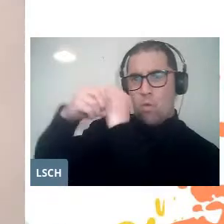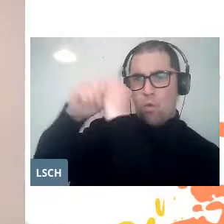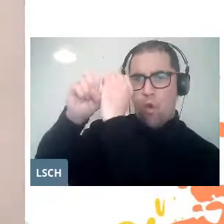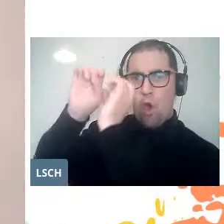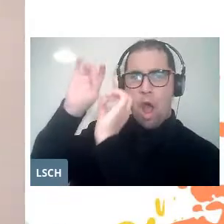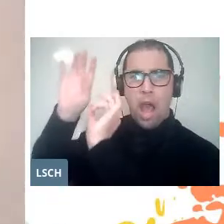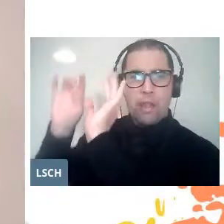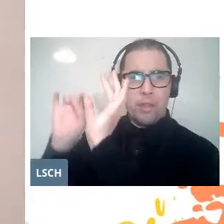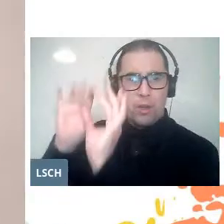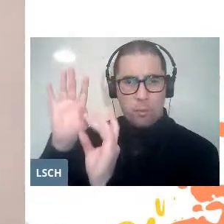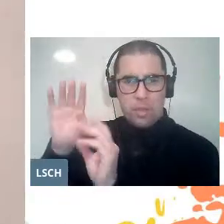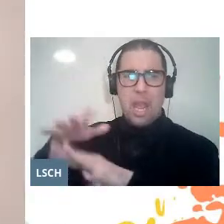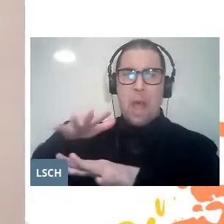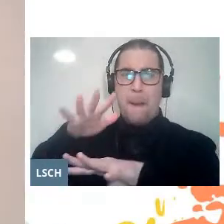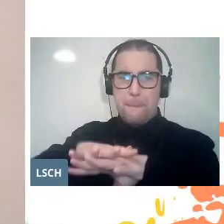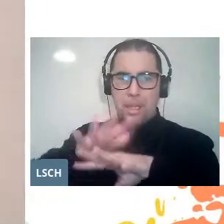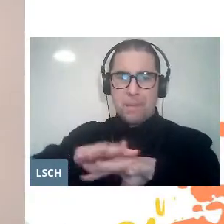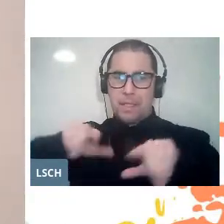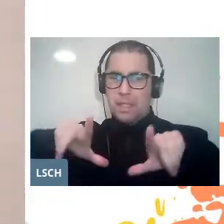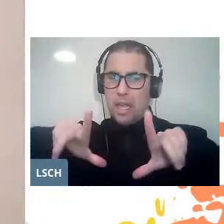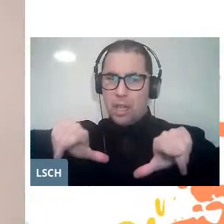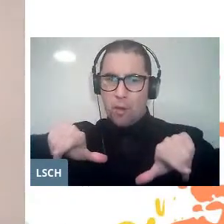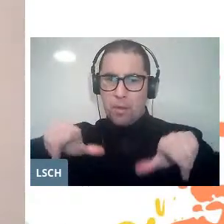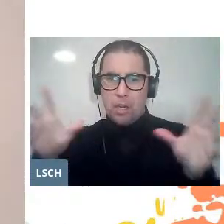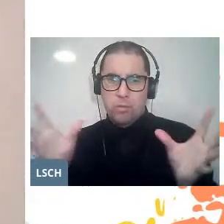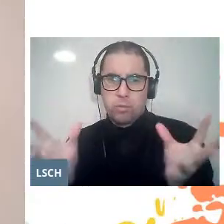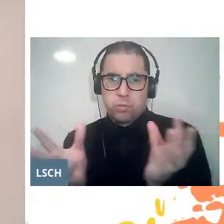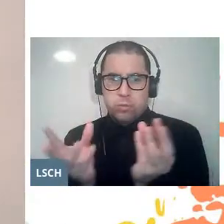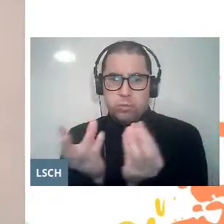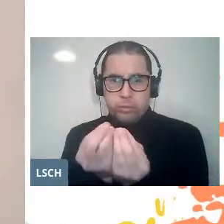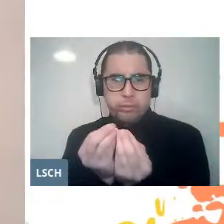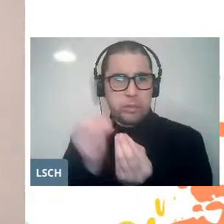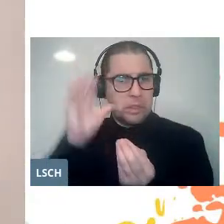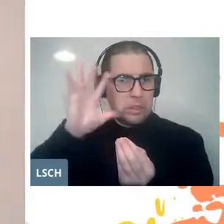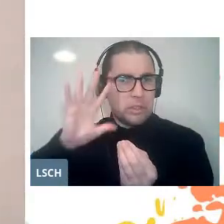mathematics, geometry, in a single package of theoretical